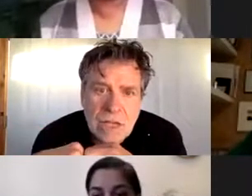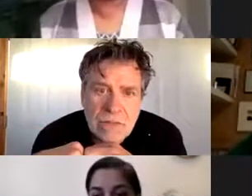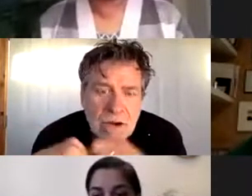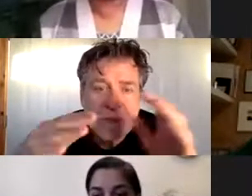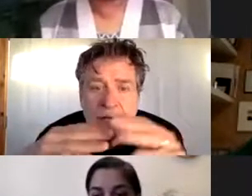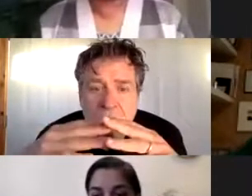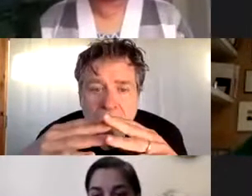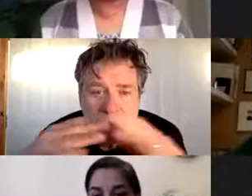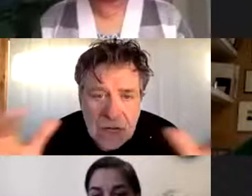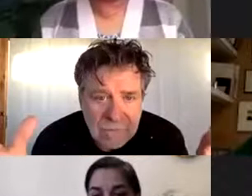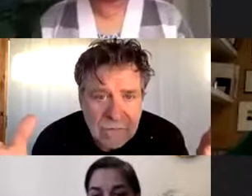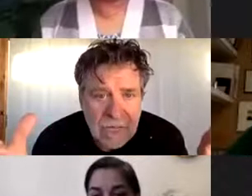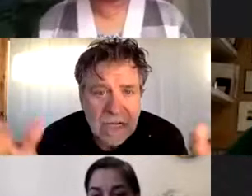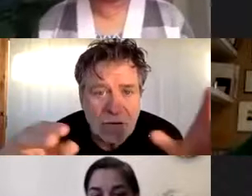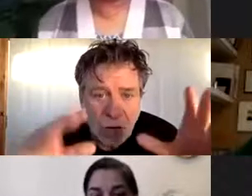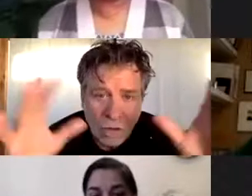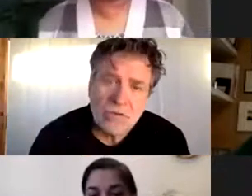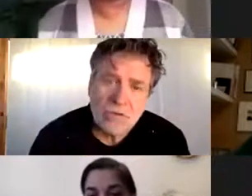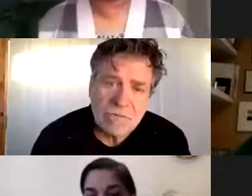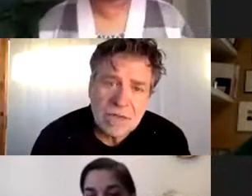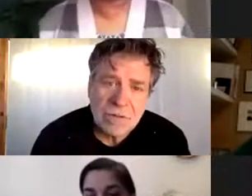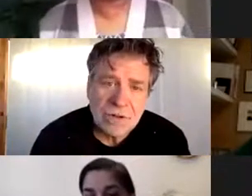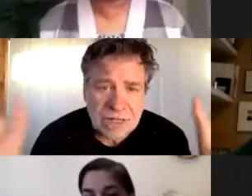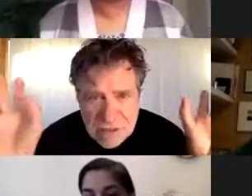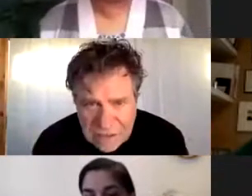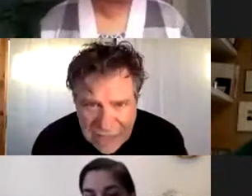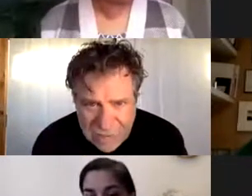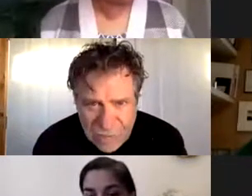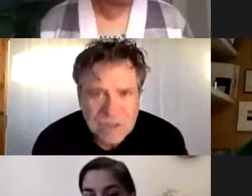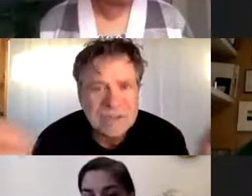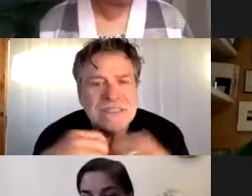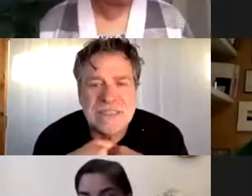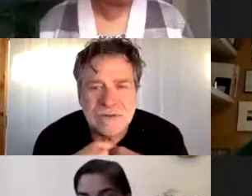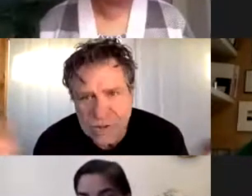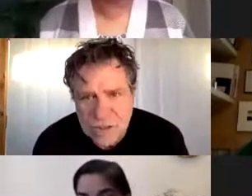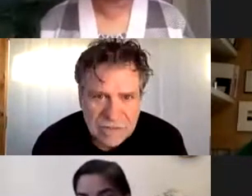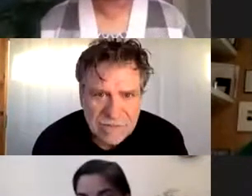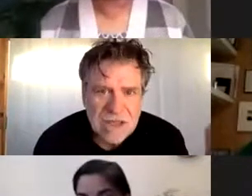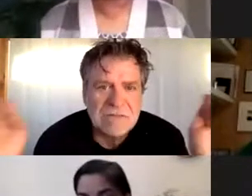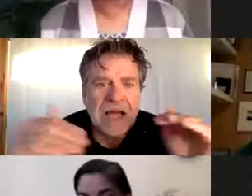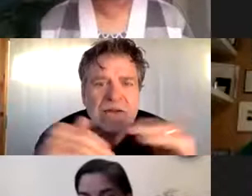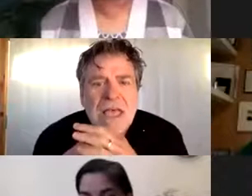There have been meeting after meeting of whole groups of people and task forces and Google Docs flying around